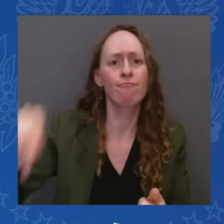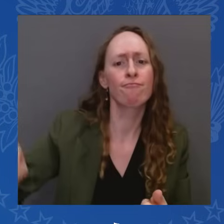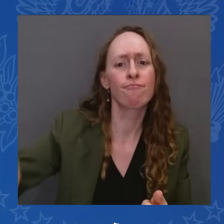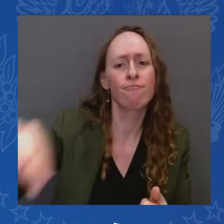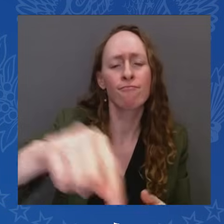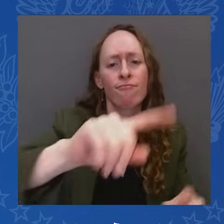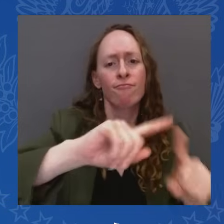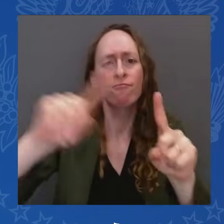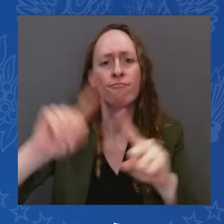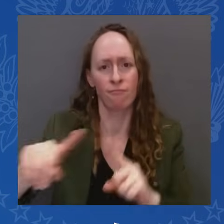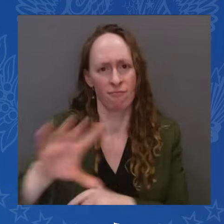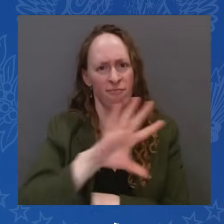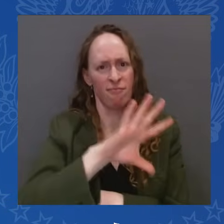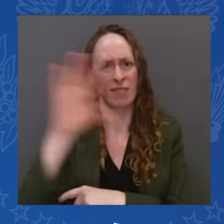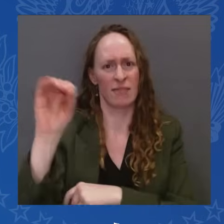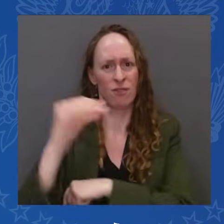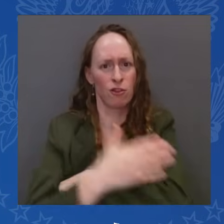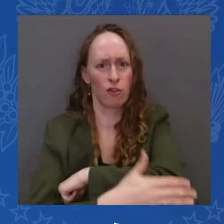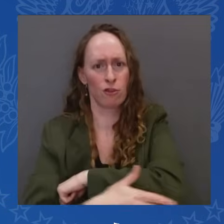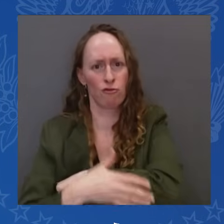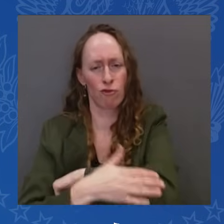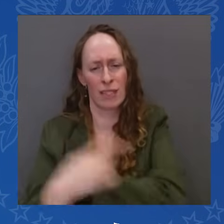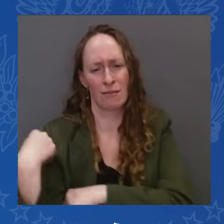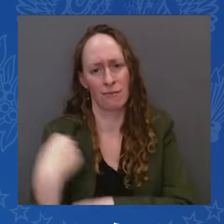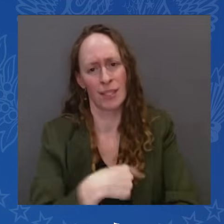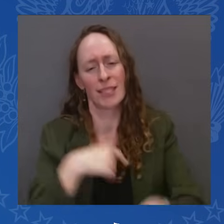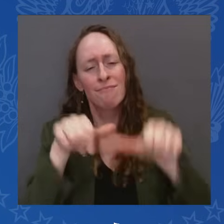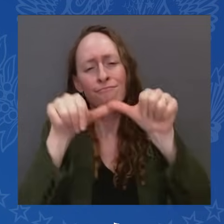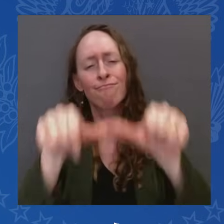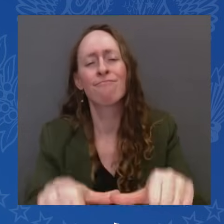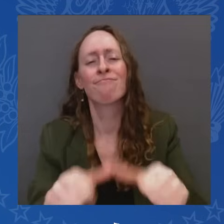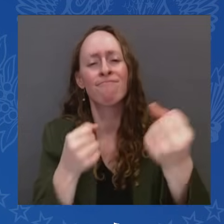And Ukraine will emerge from this war proud, free,